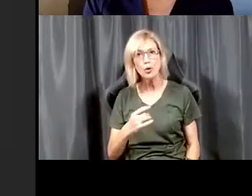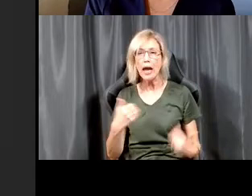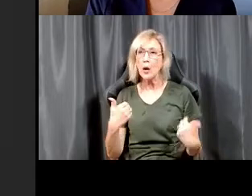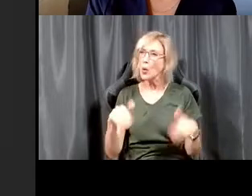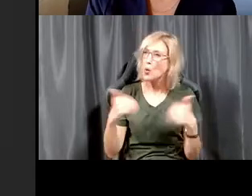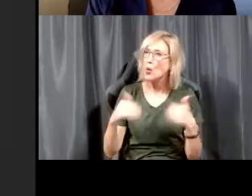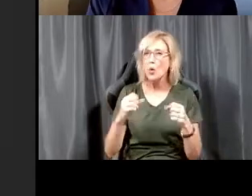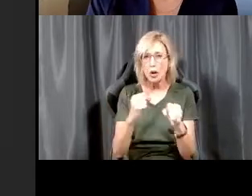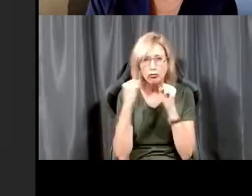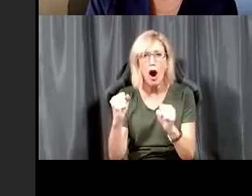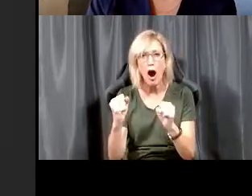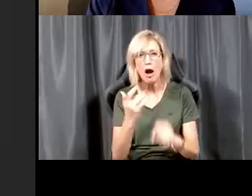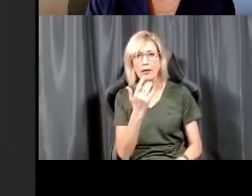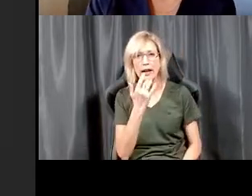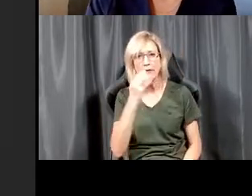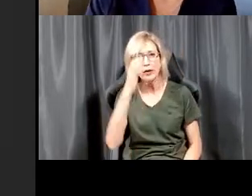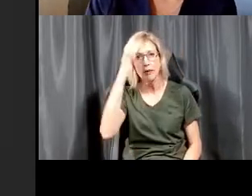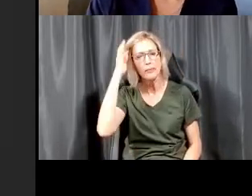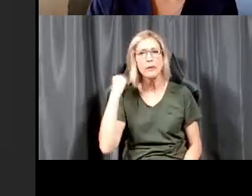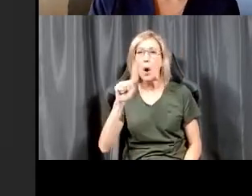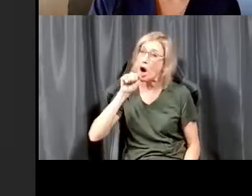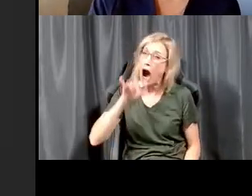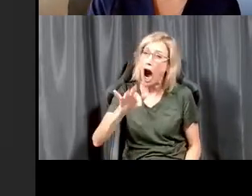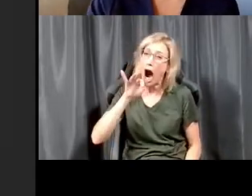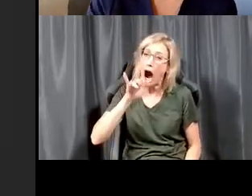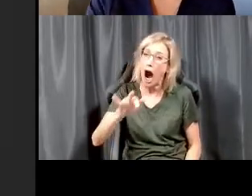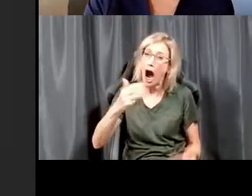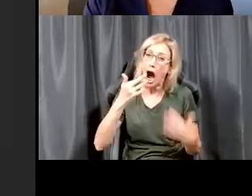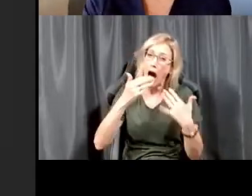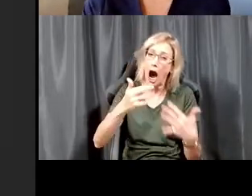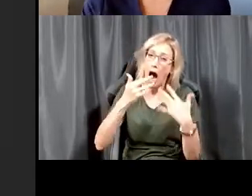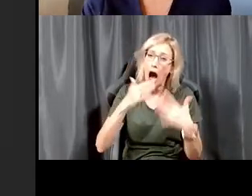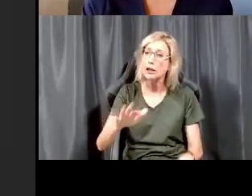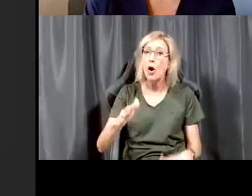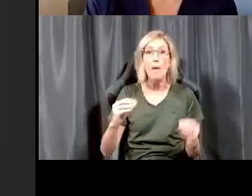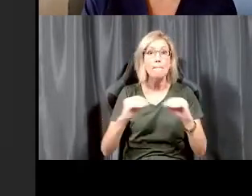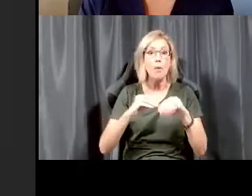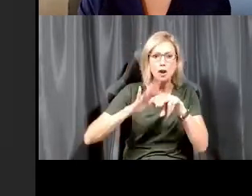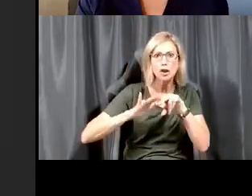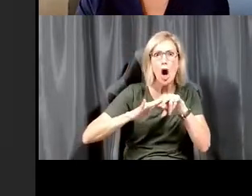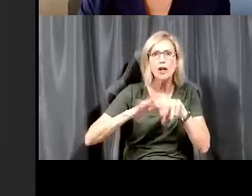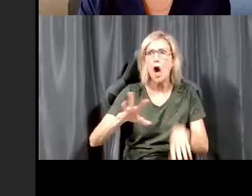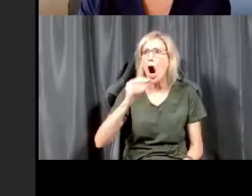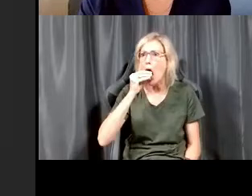When we have kids that like really spicy foods, or extra salty foods, that is kind of atypical.